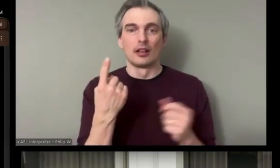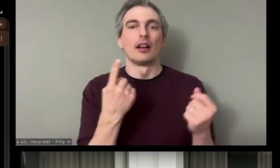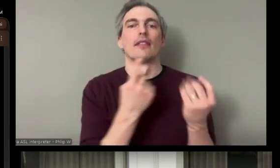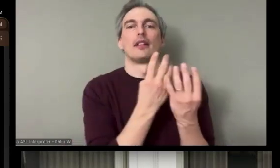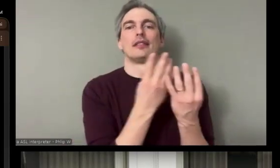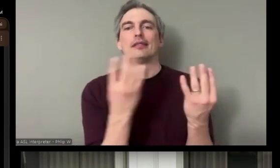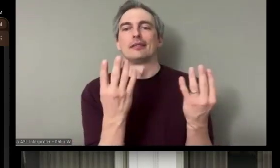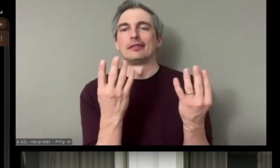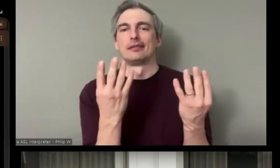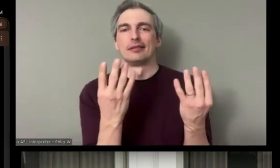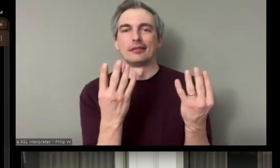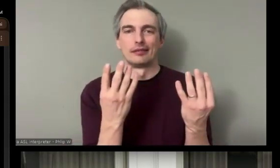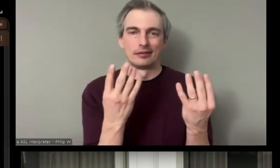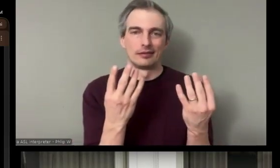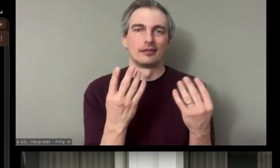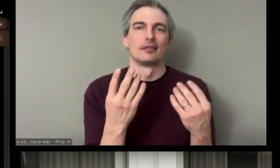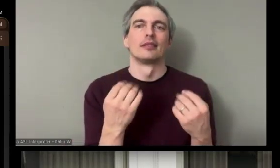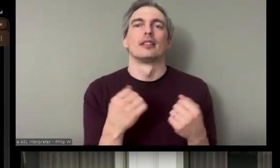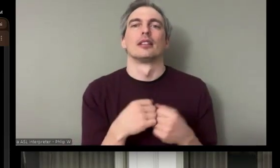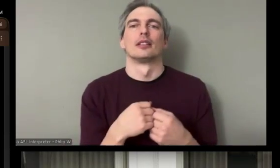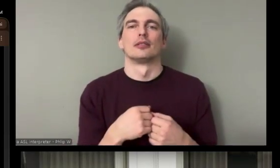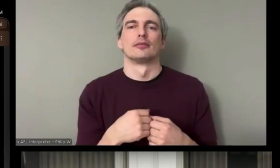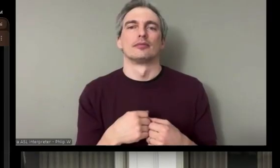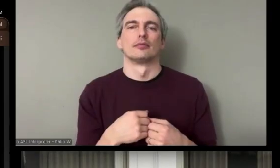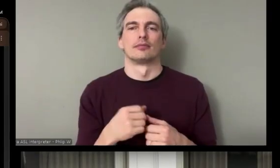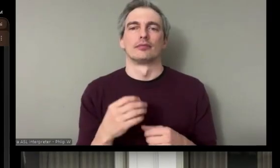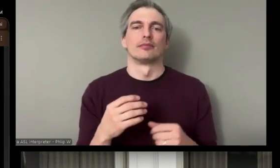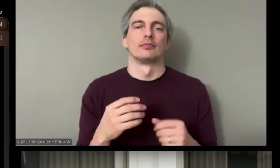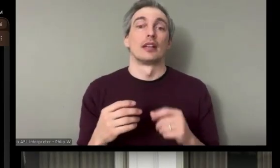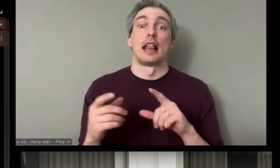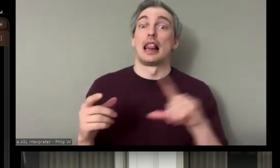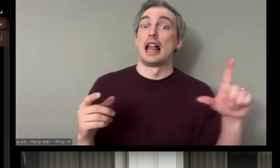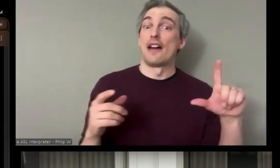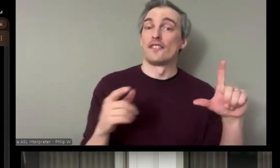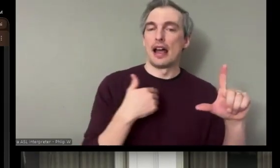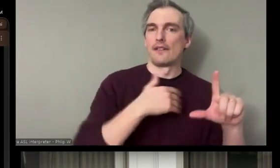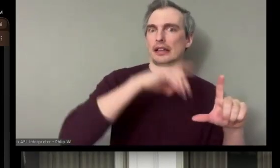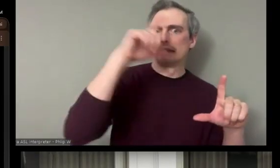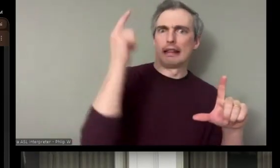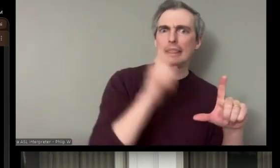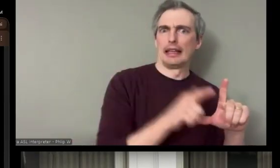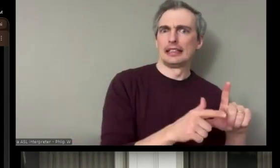cube with the least contrast. The person that stands on the right -- this is the cube with the highest contrast.